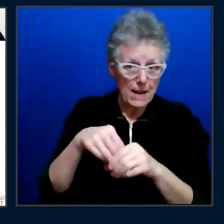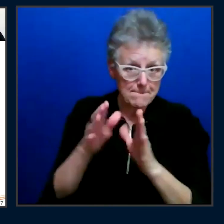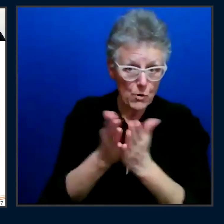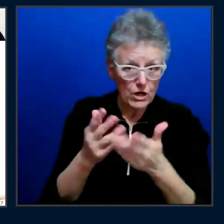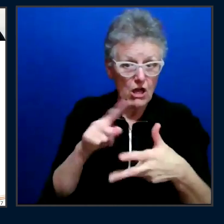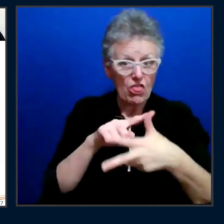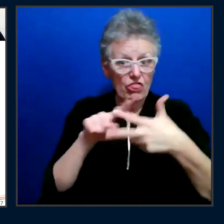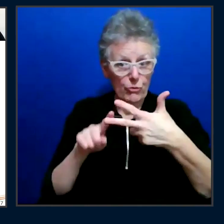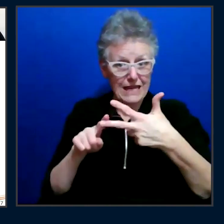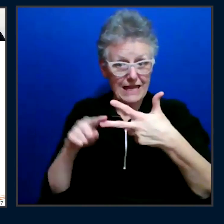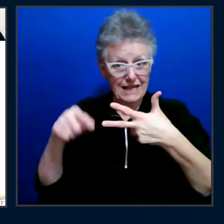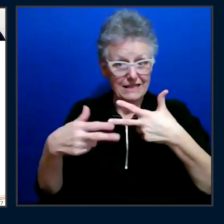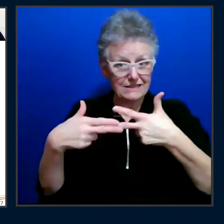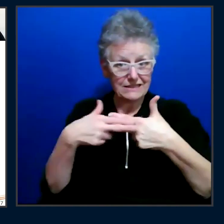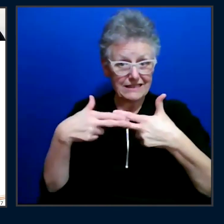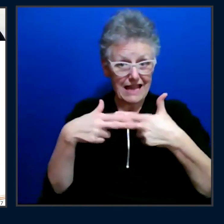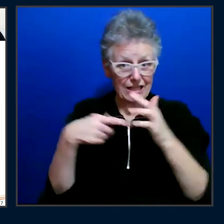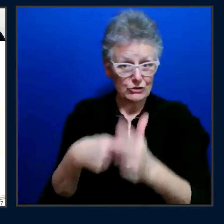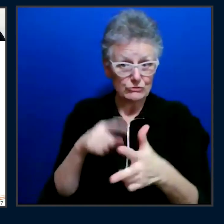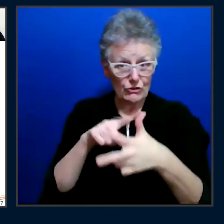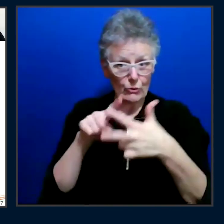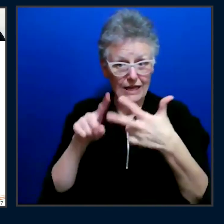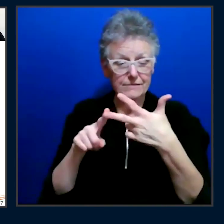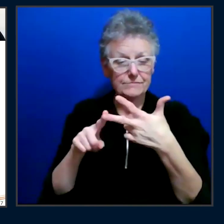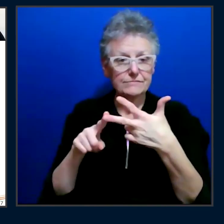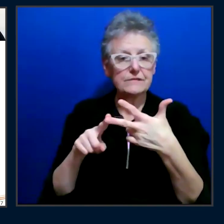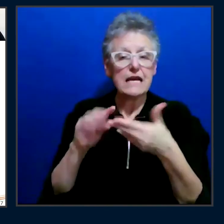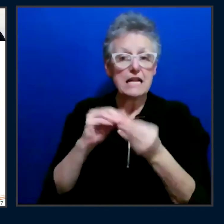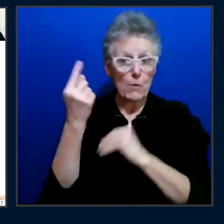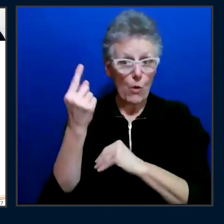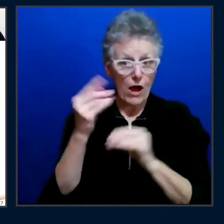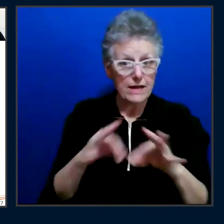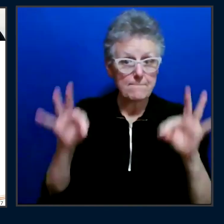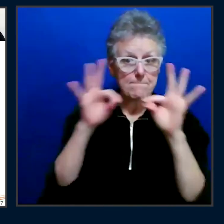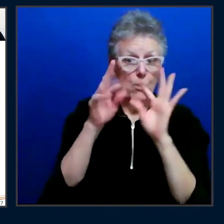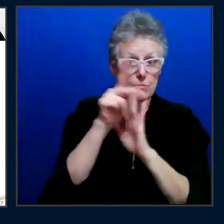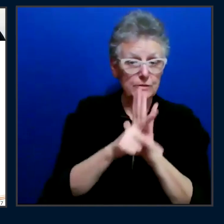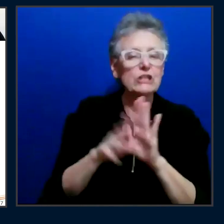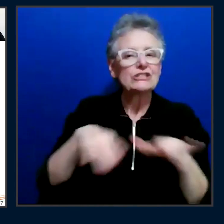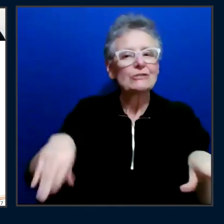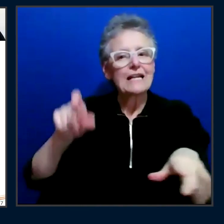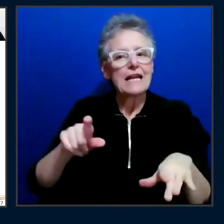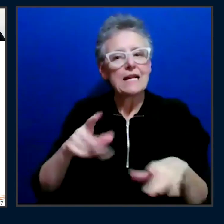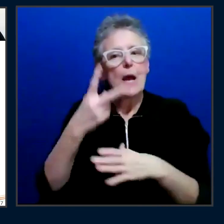and that-- three of those are on this slide. Key principle number one is that children need